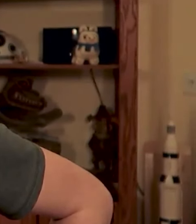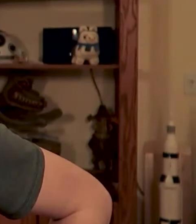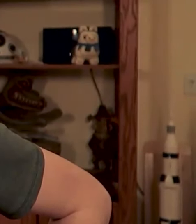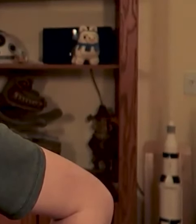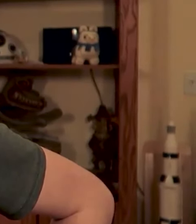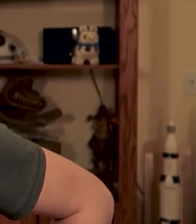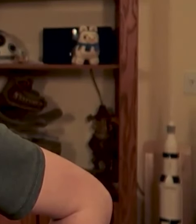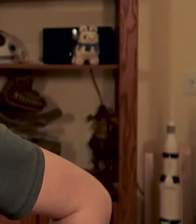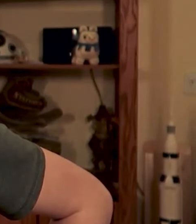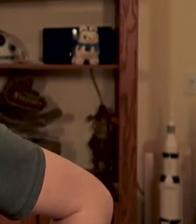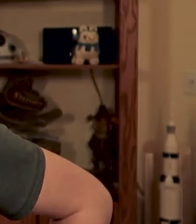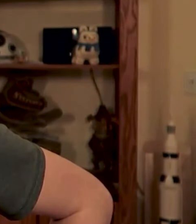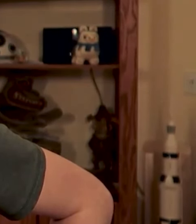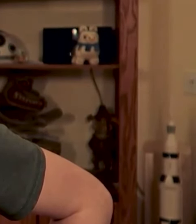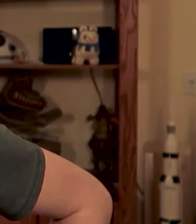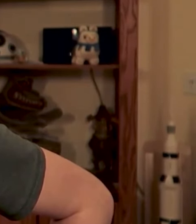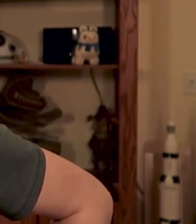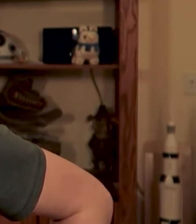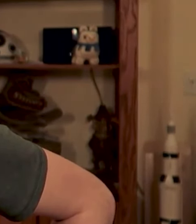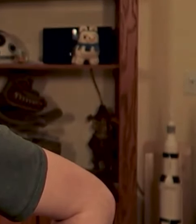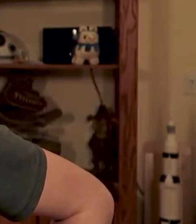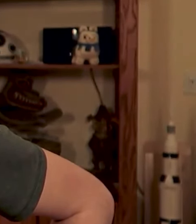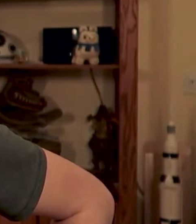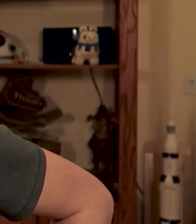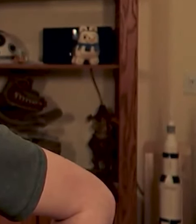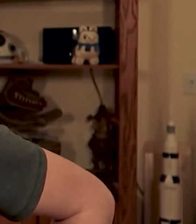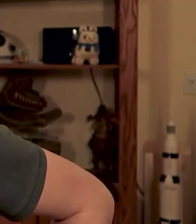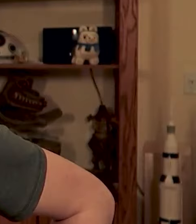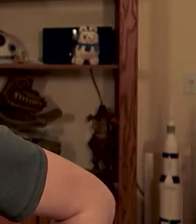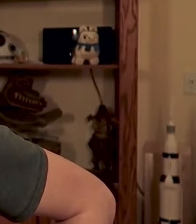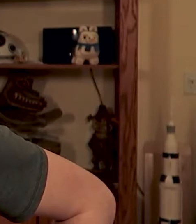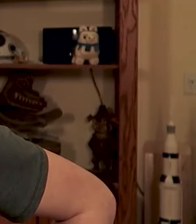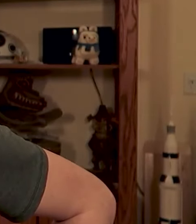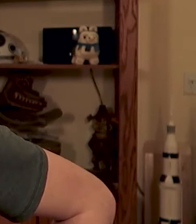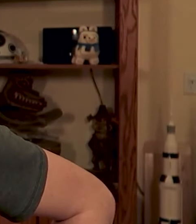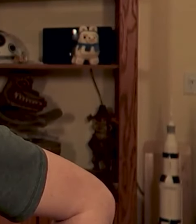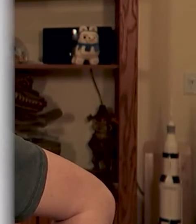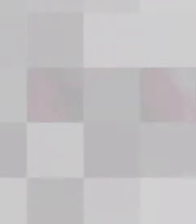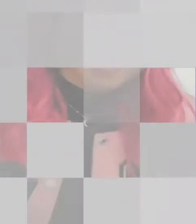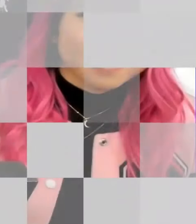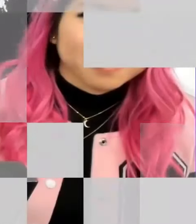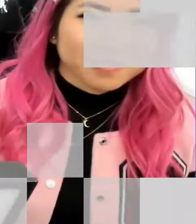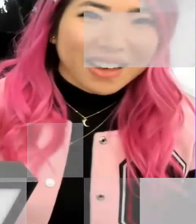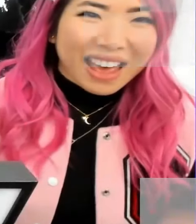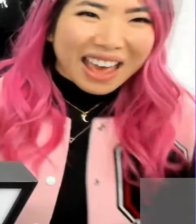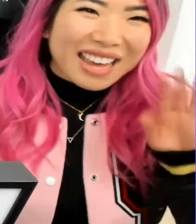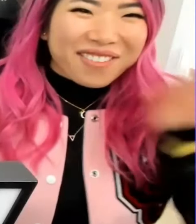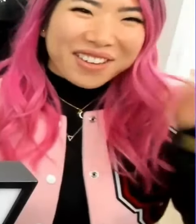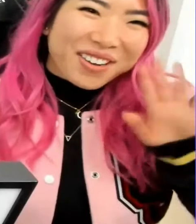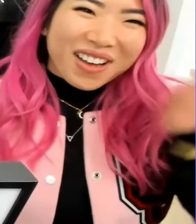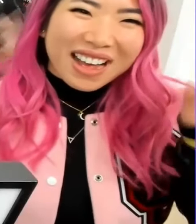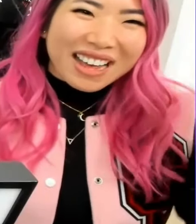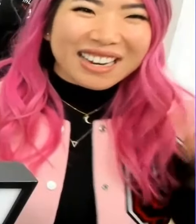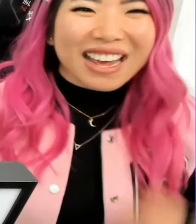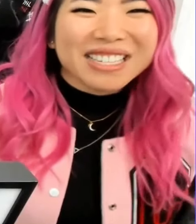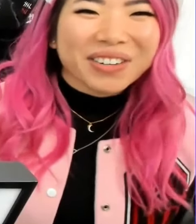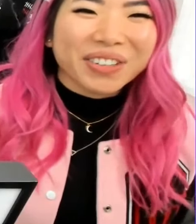THAT SOUNDS ABSOLUTELY AMAZING. LET ME KNOW WHAT YOU THINK OF THOSE IDEAS AND I CANNOT WAIT TO FIND OUT WHAT FOR REAL IS COMING